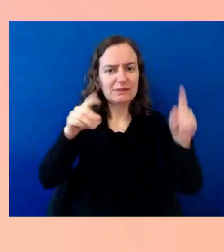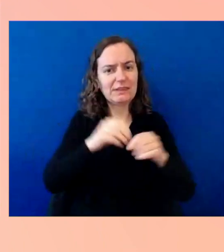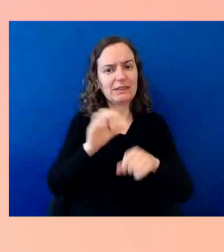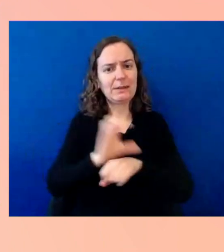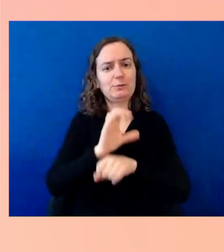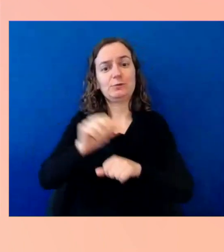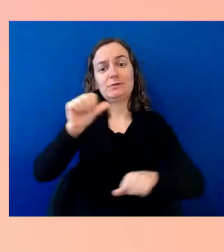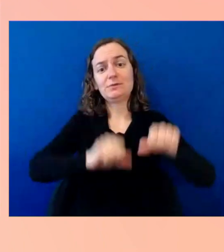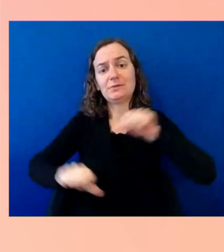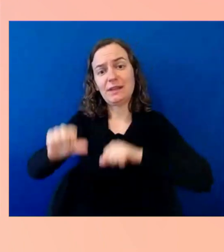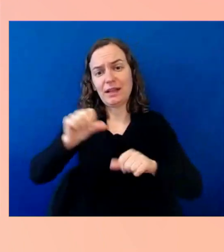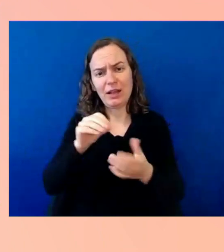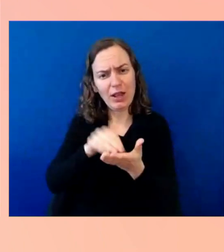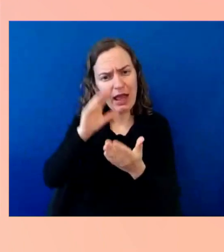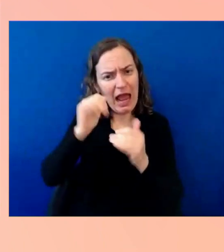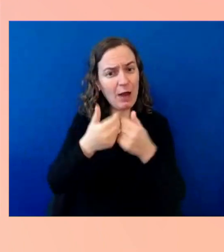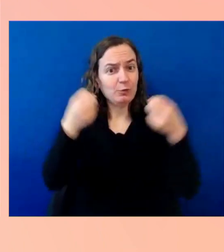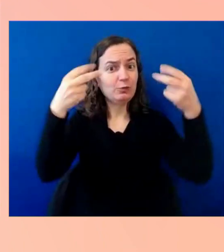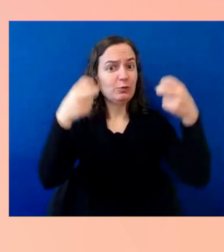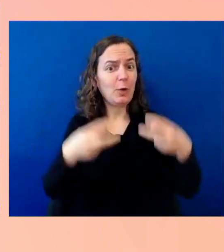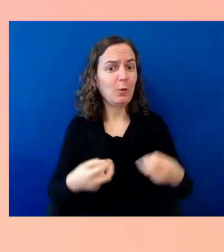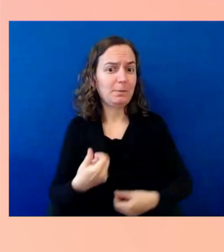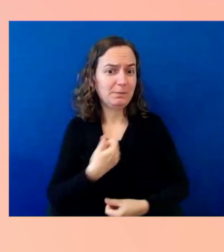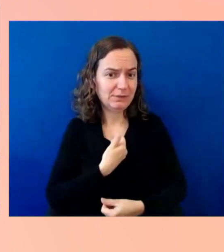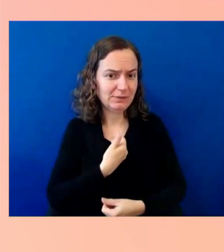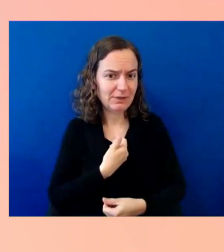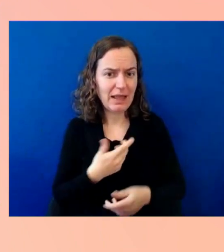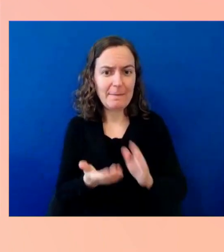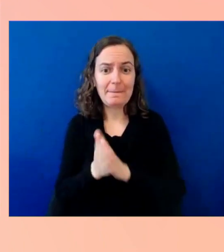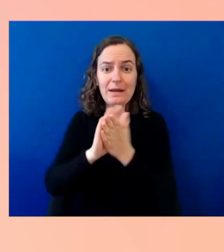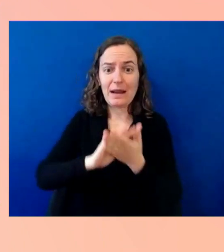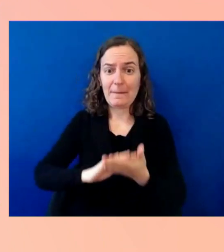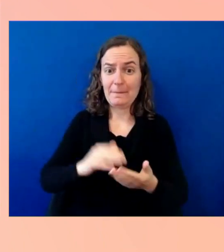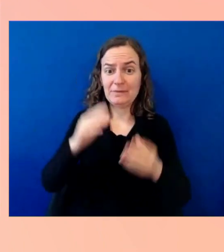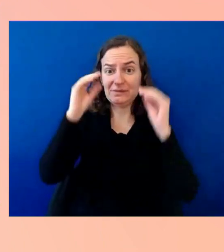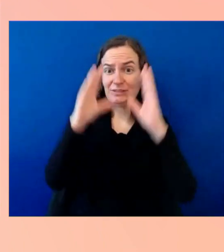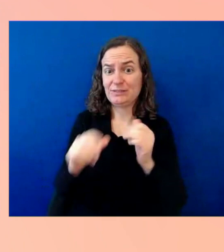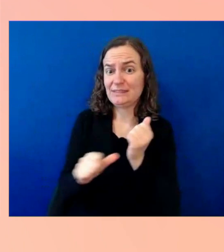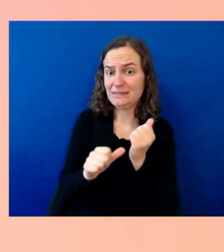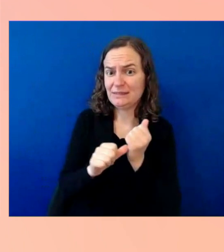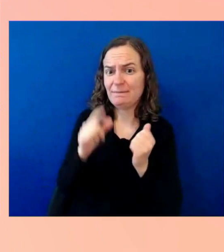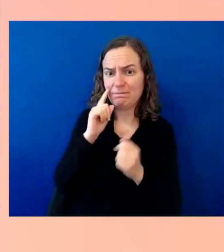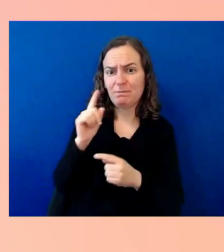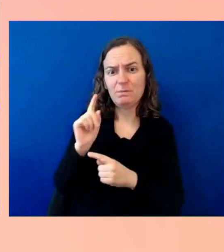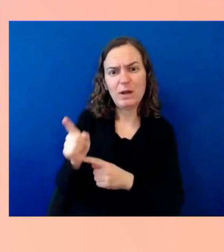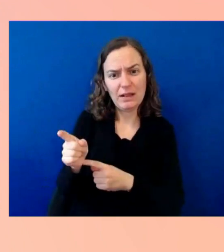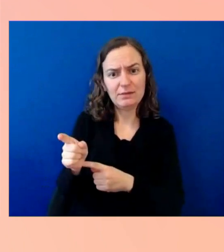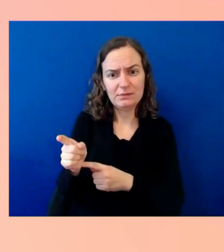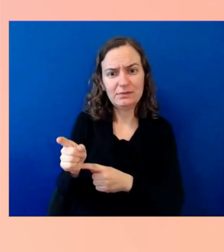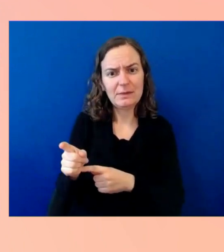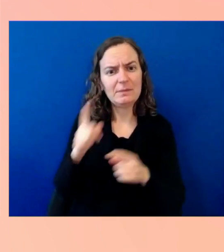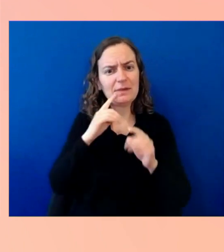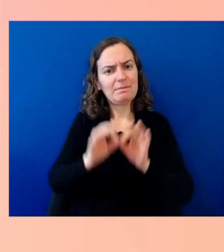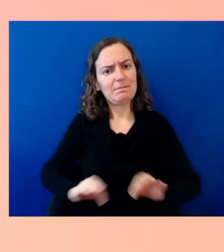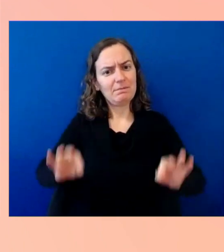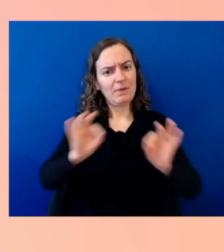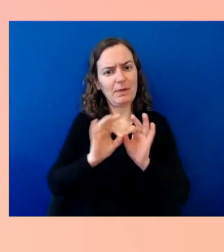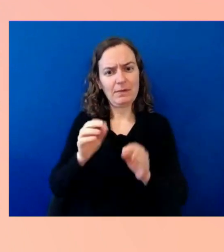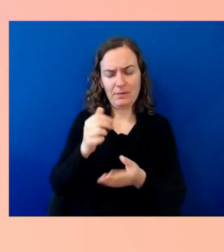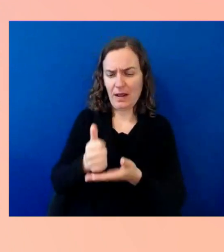I even became a teaching assistant because it felt important to help people who didn't think or create in